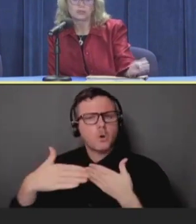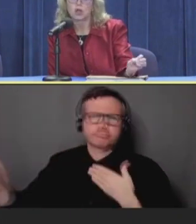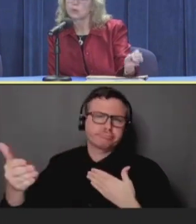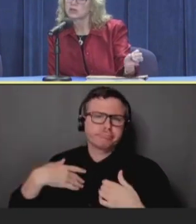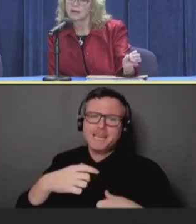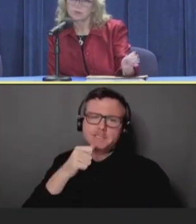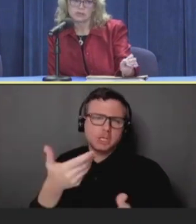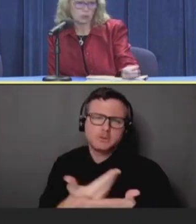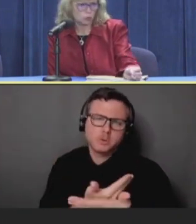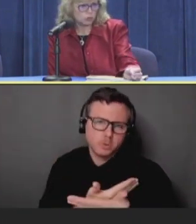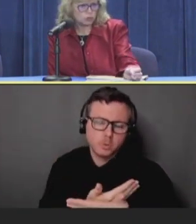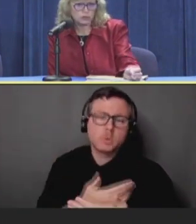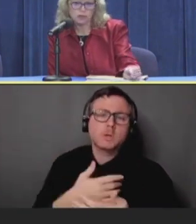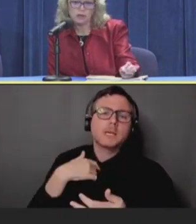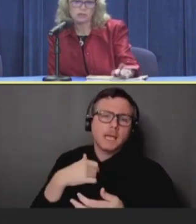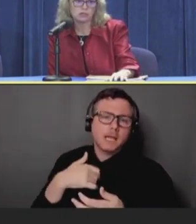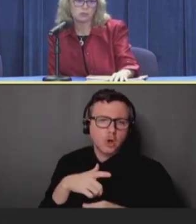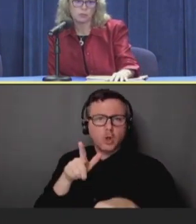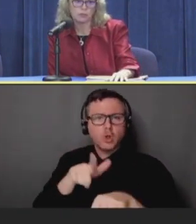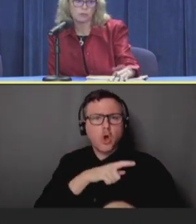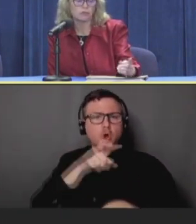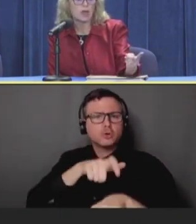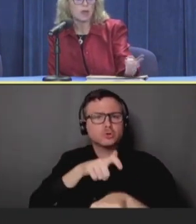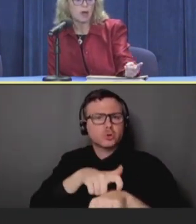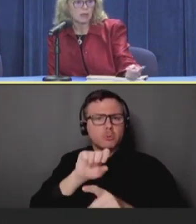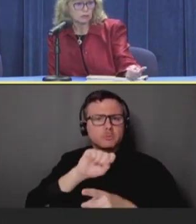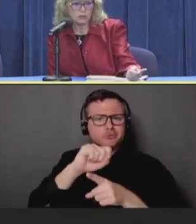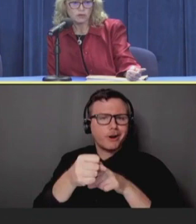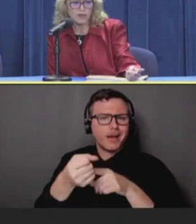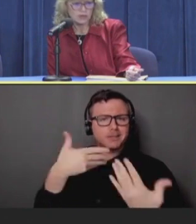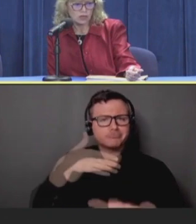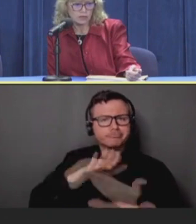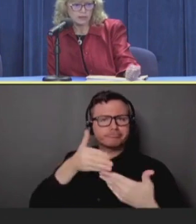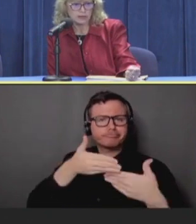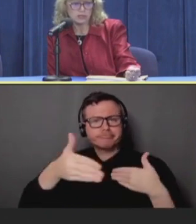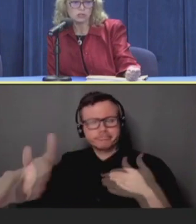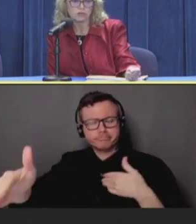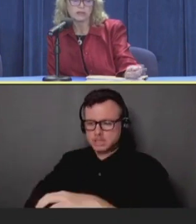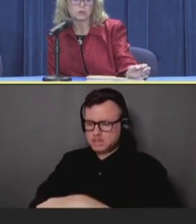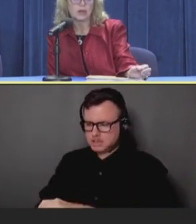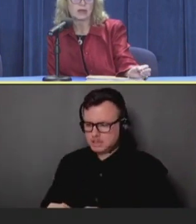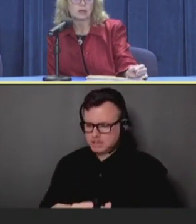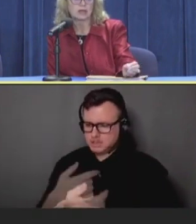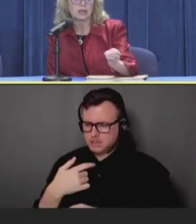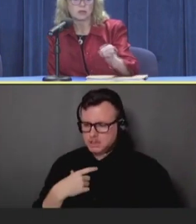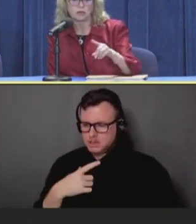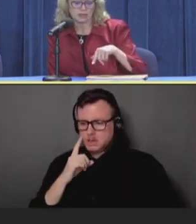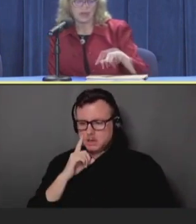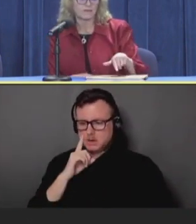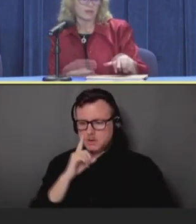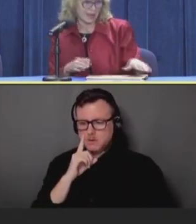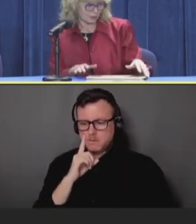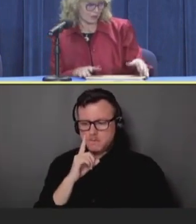It's going to have to take long term strategy to improve. As far as our vaccination rates, we had an increase. I actually have a graph here.